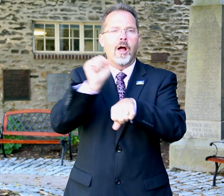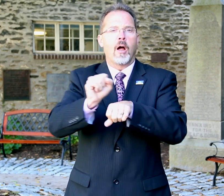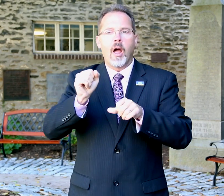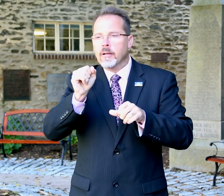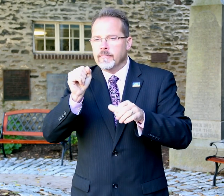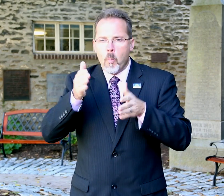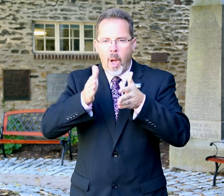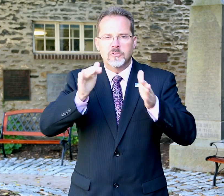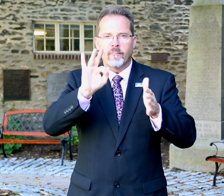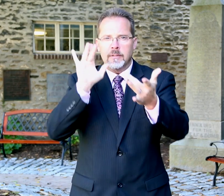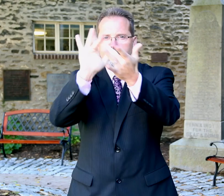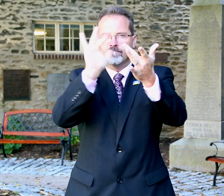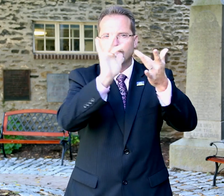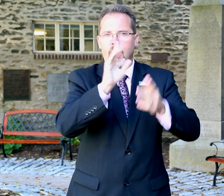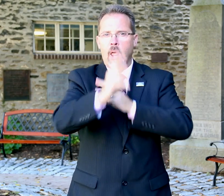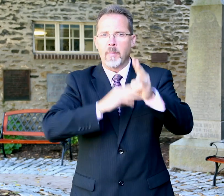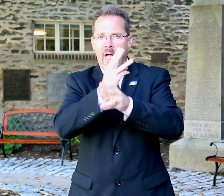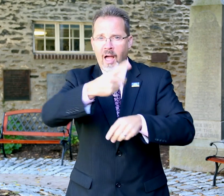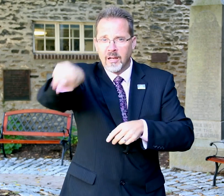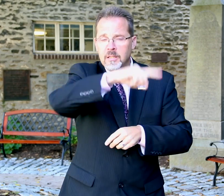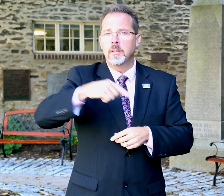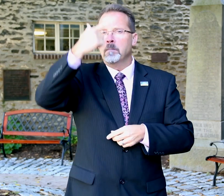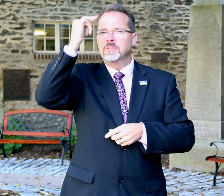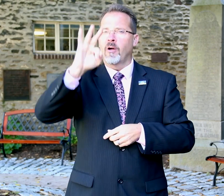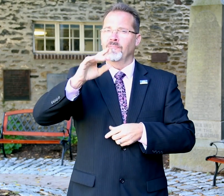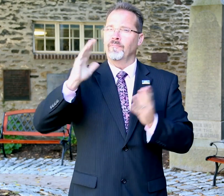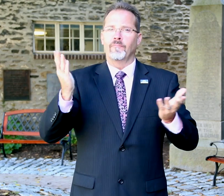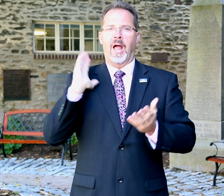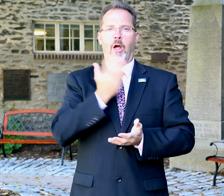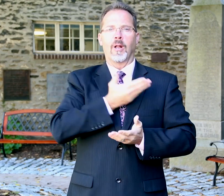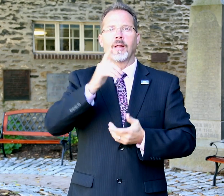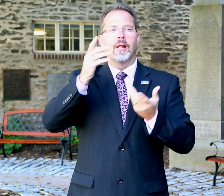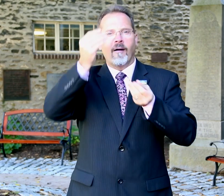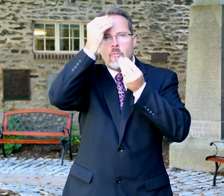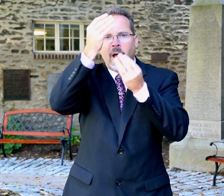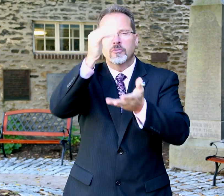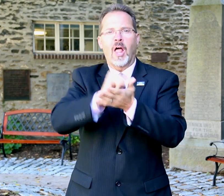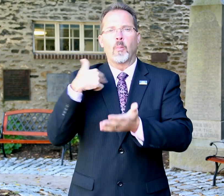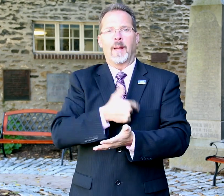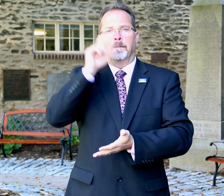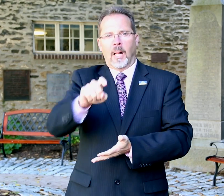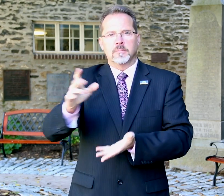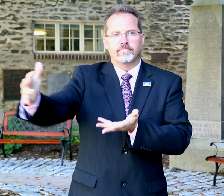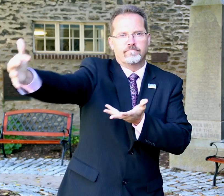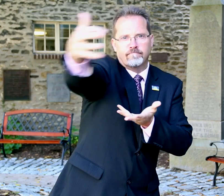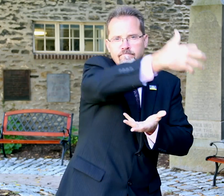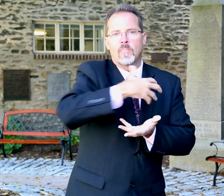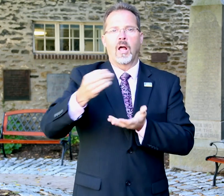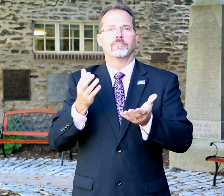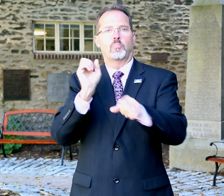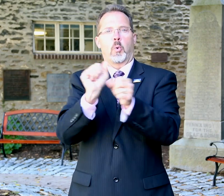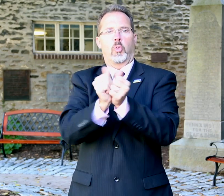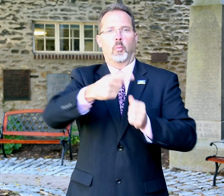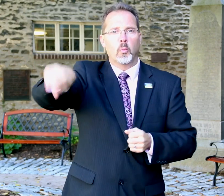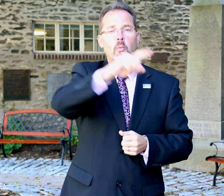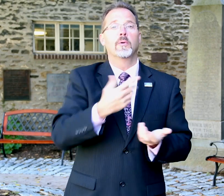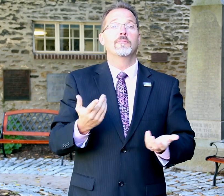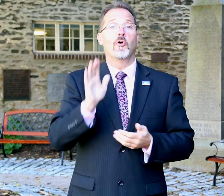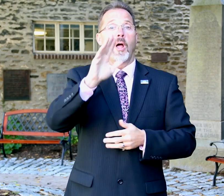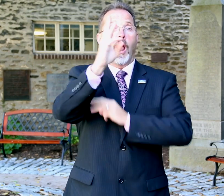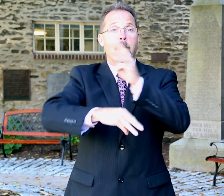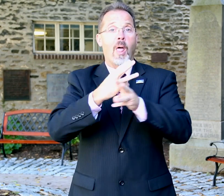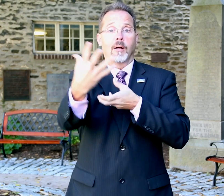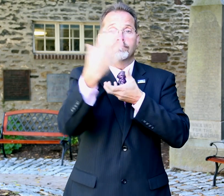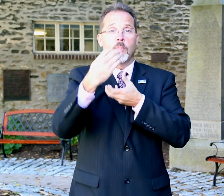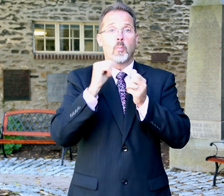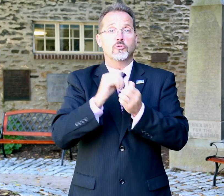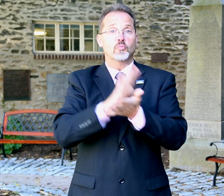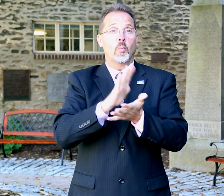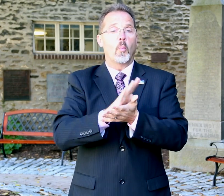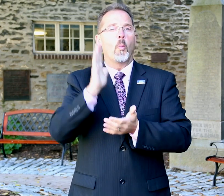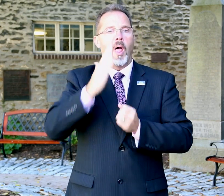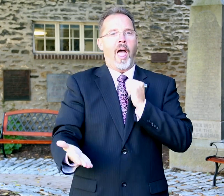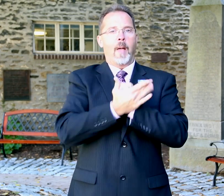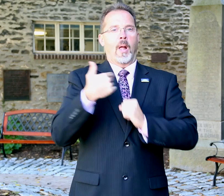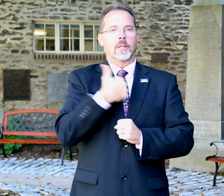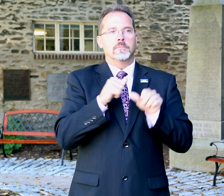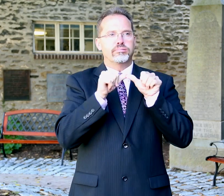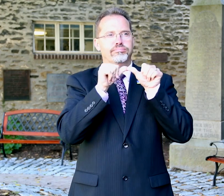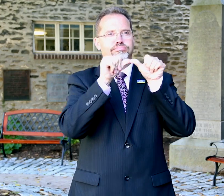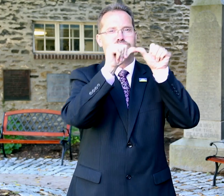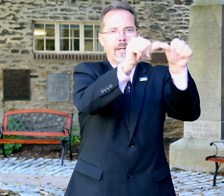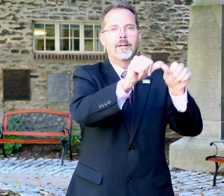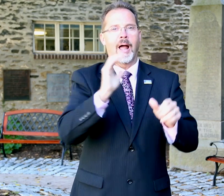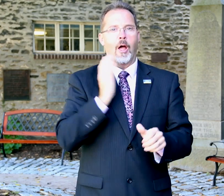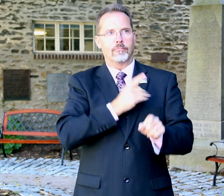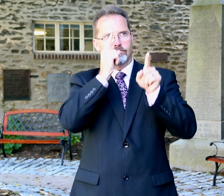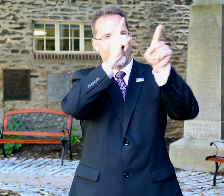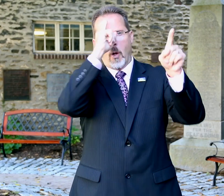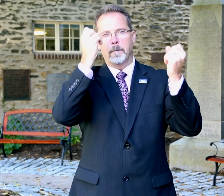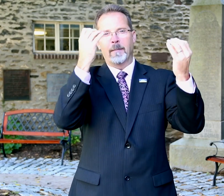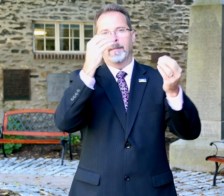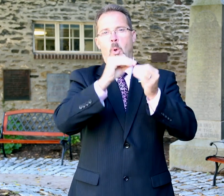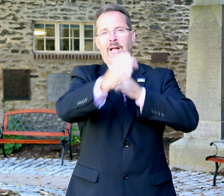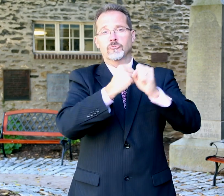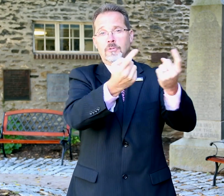are now working on ways to connect with our Alumni, gathering information and working with you. You reaching out to PSD will help us continue with our goals for many many years to come.